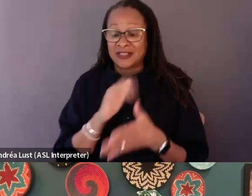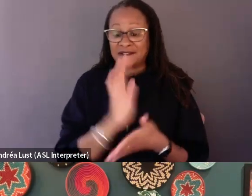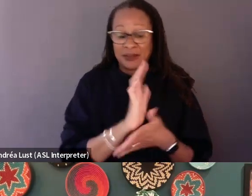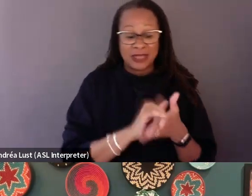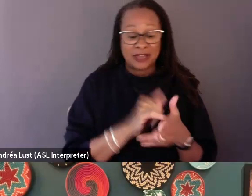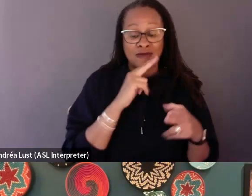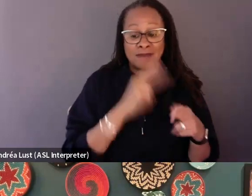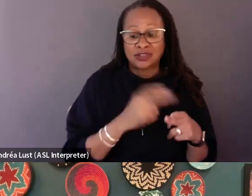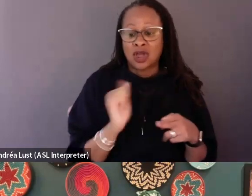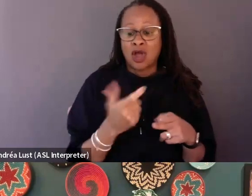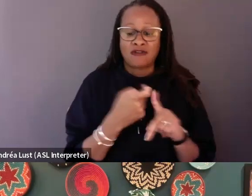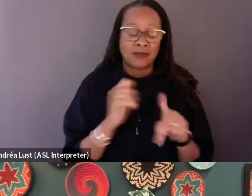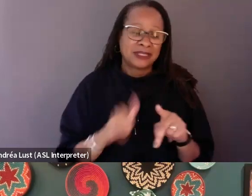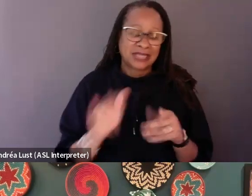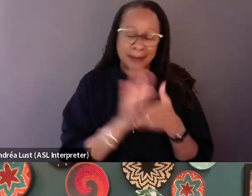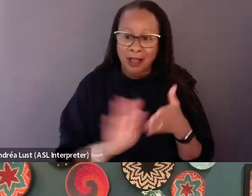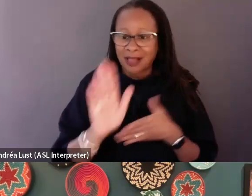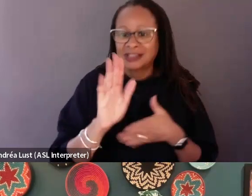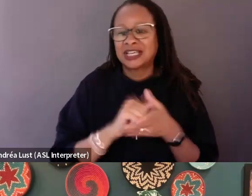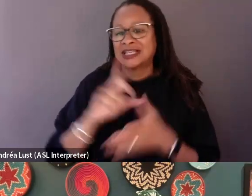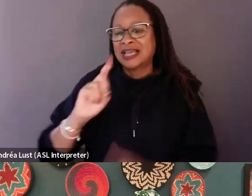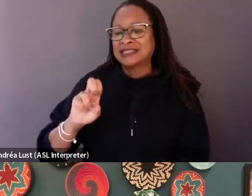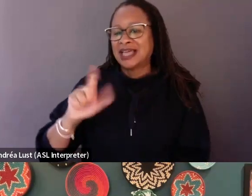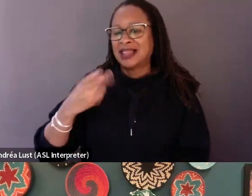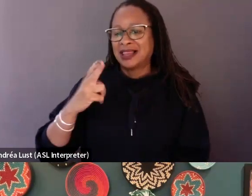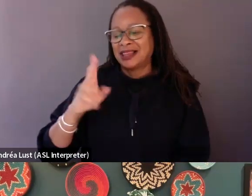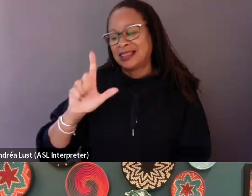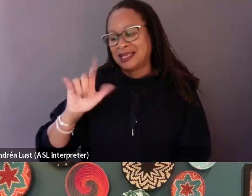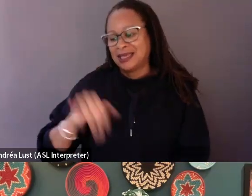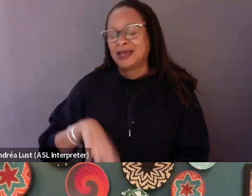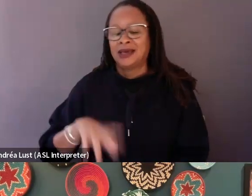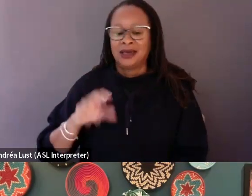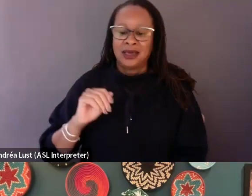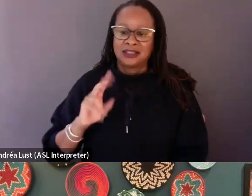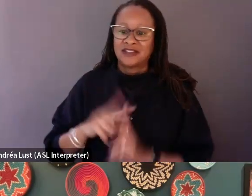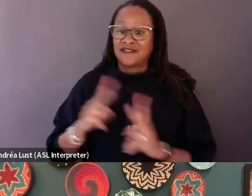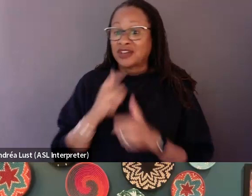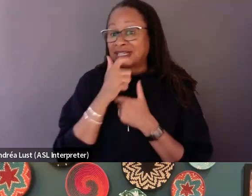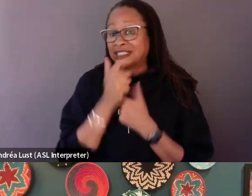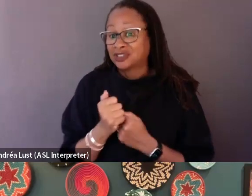from the same college in Delhi. And you know, it's been a very interesting journey to see